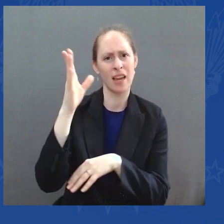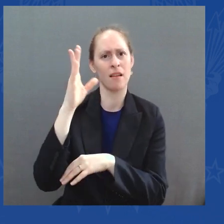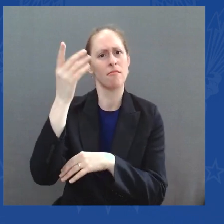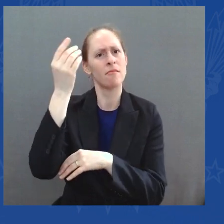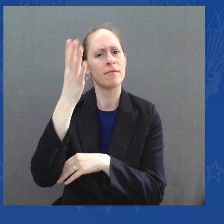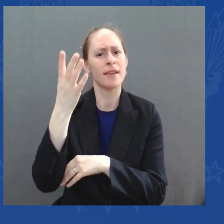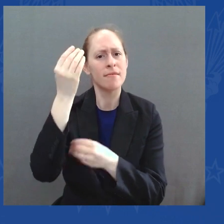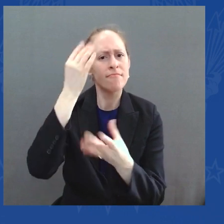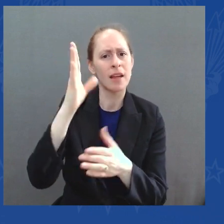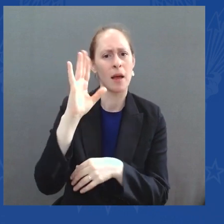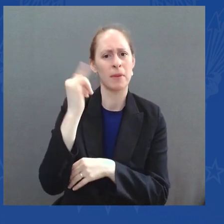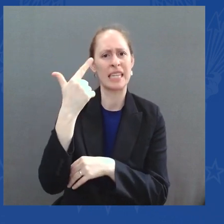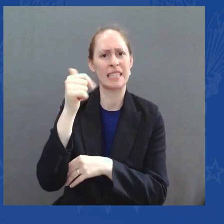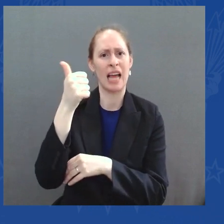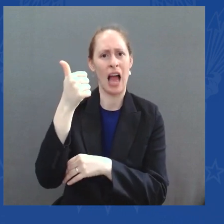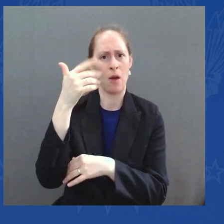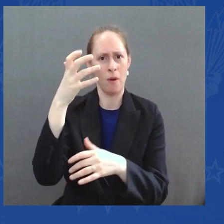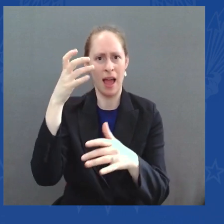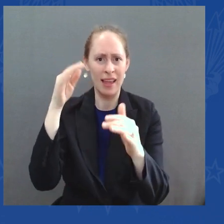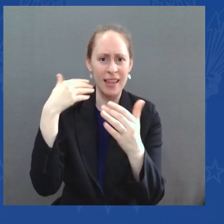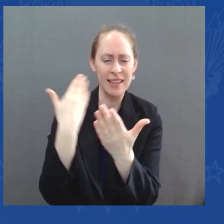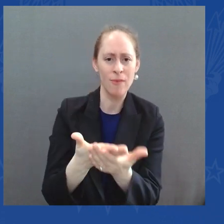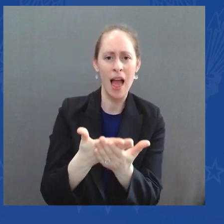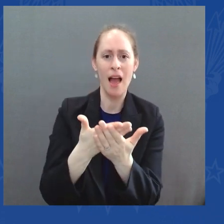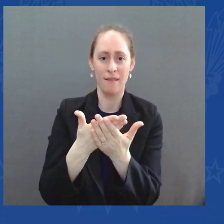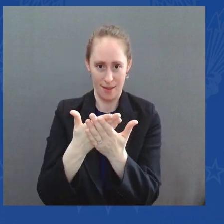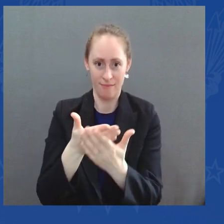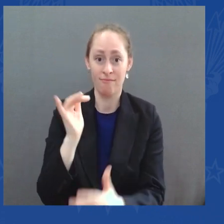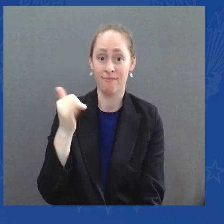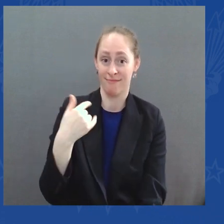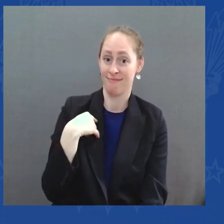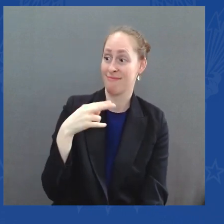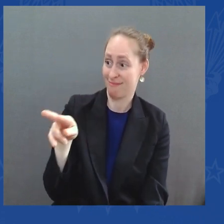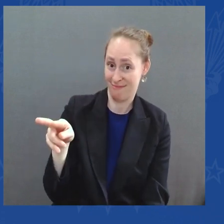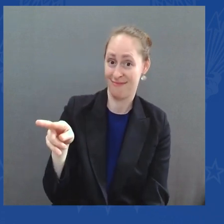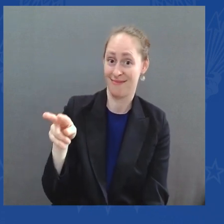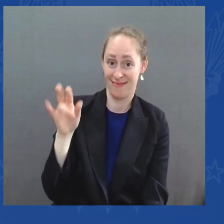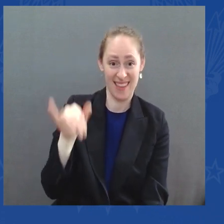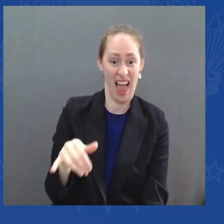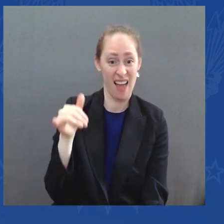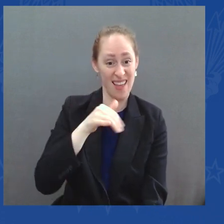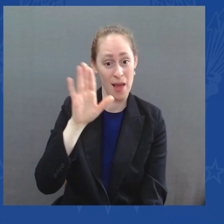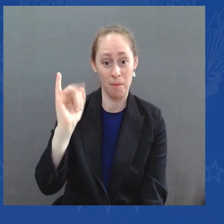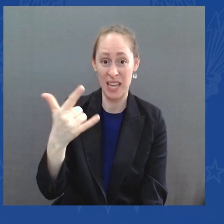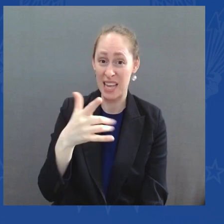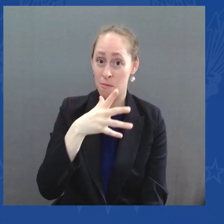She said, "This is Big Mama. No room." Swear to God, true story.